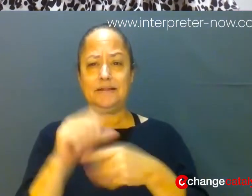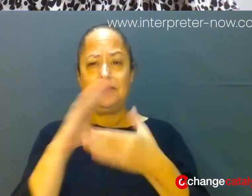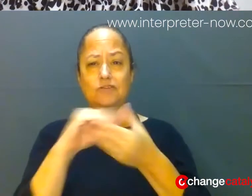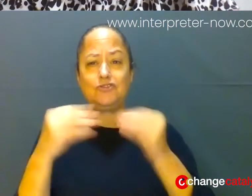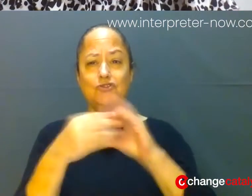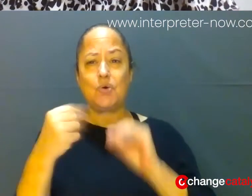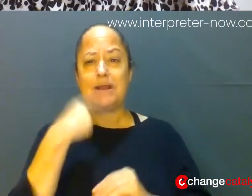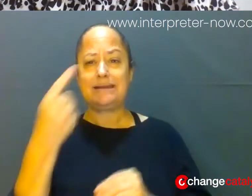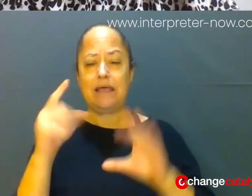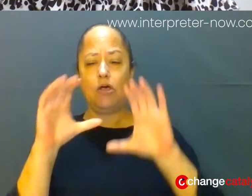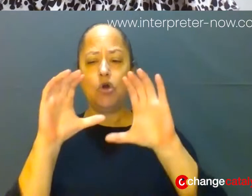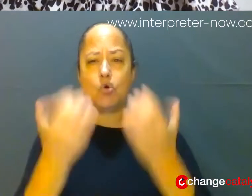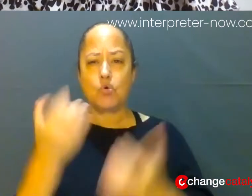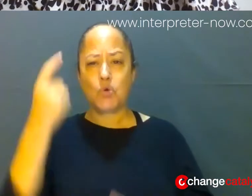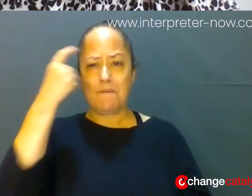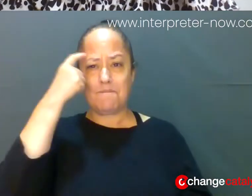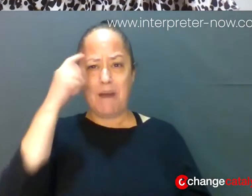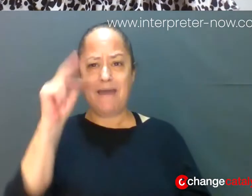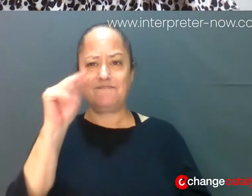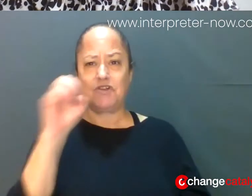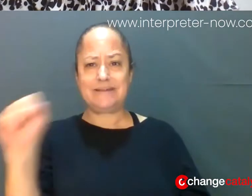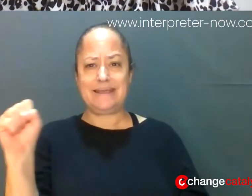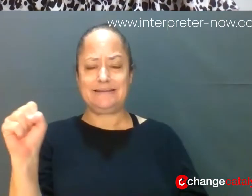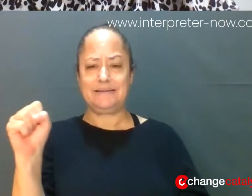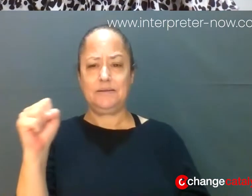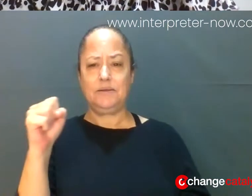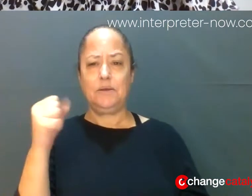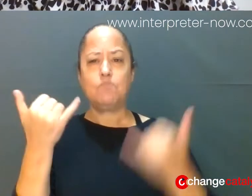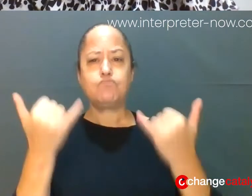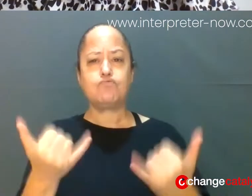group mindfulness, such that we can presence the real stories of each other.